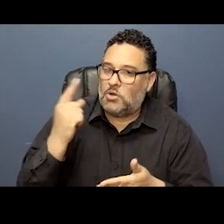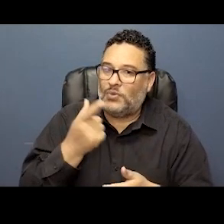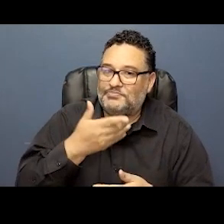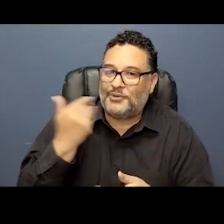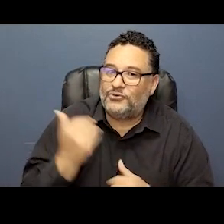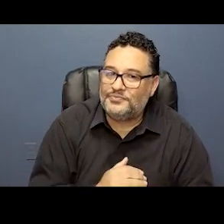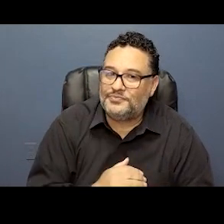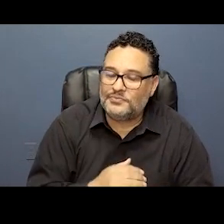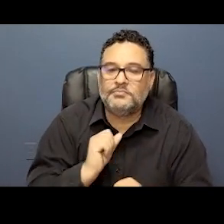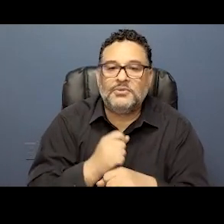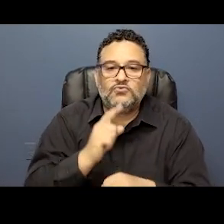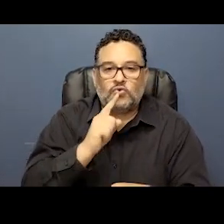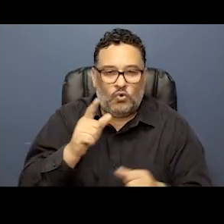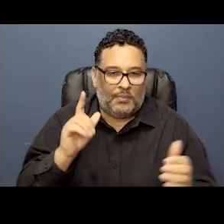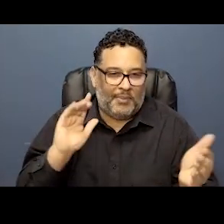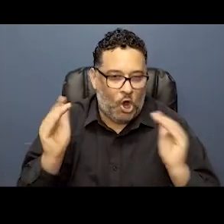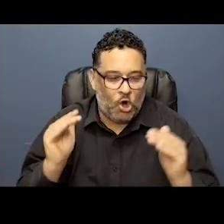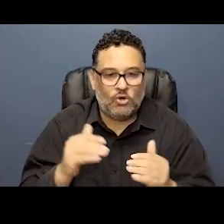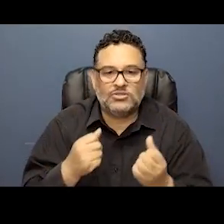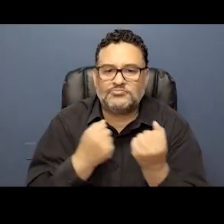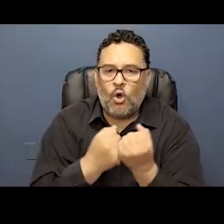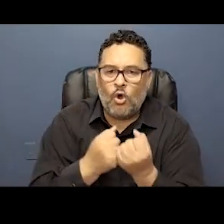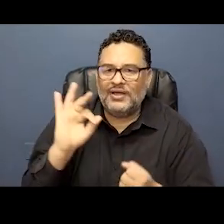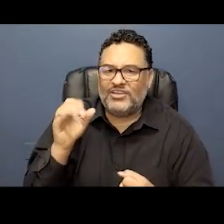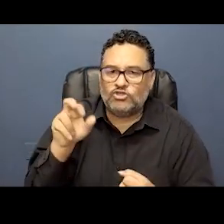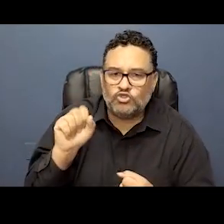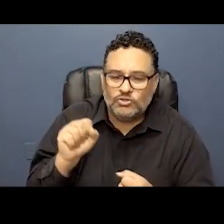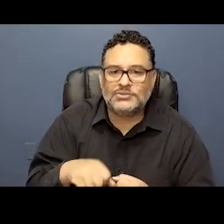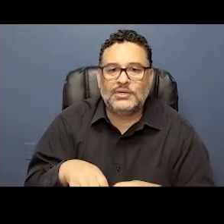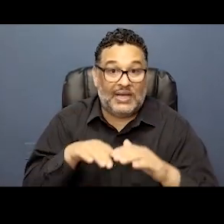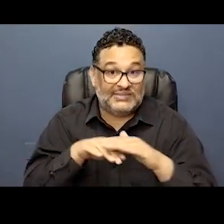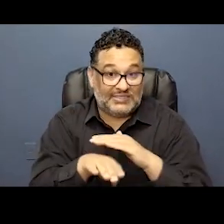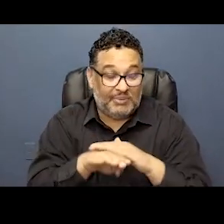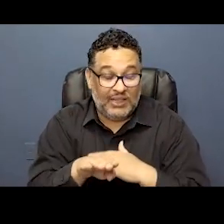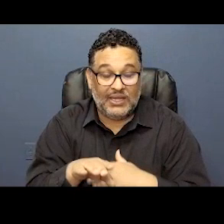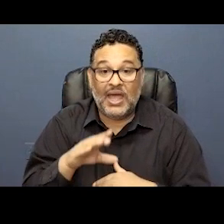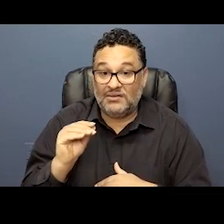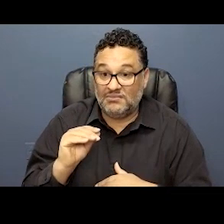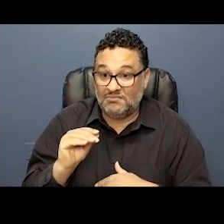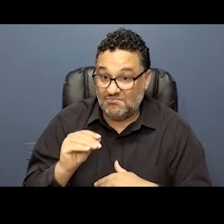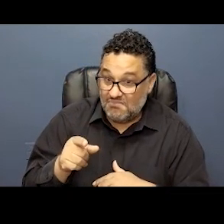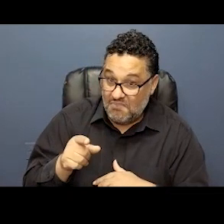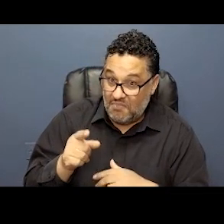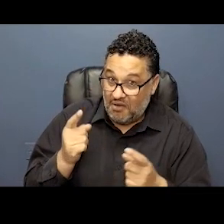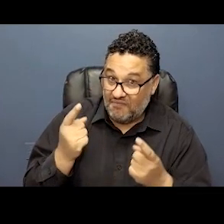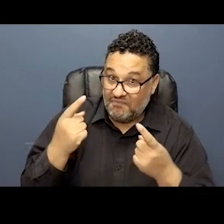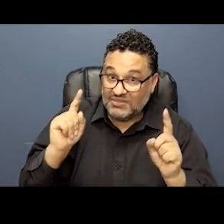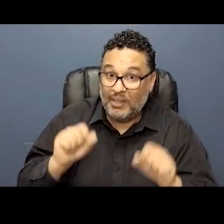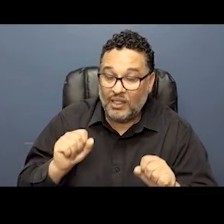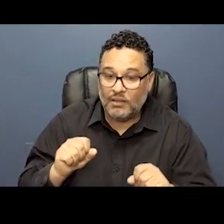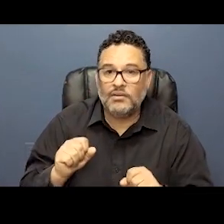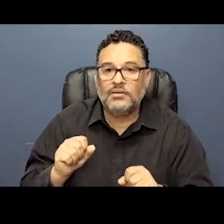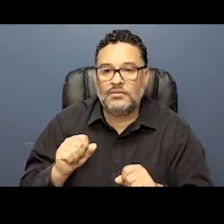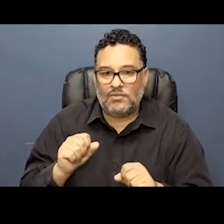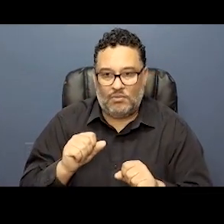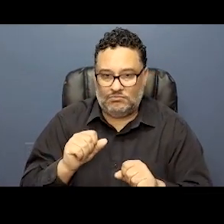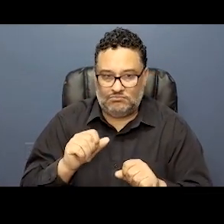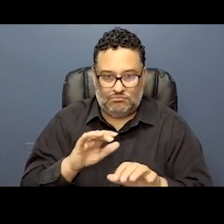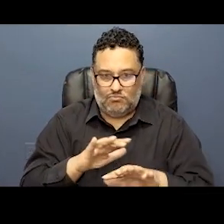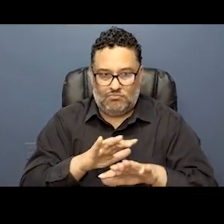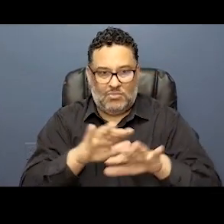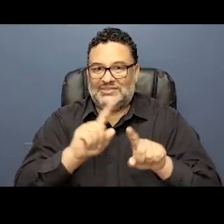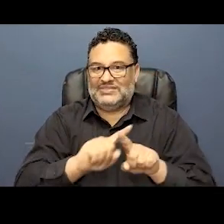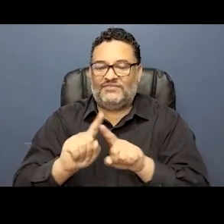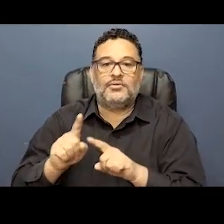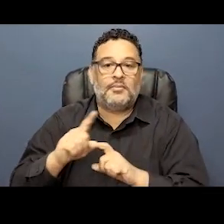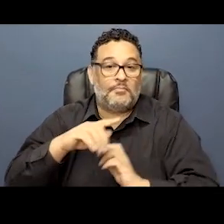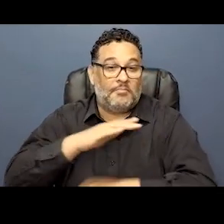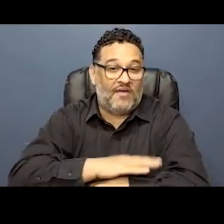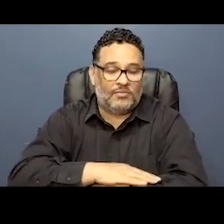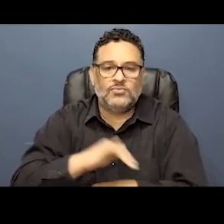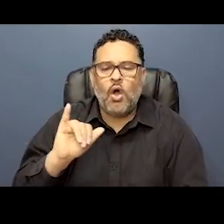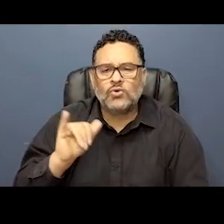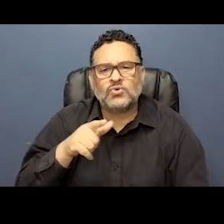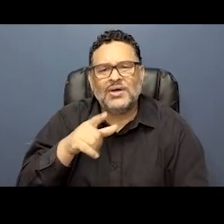and feasibility across platforms. Additionally, gather information from each provider to clearly